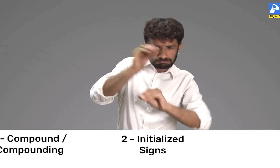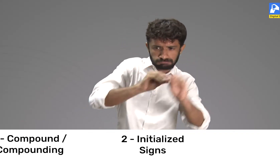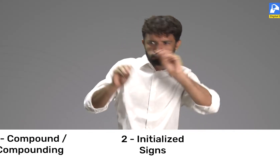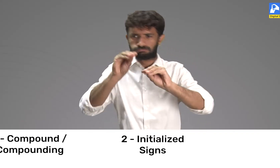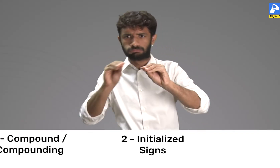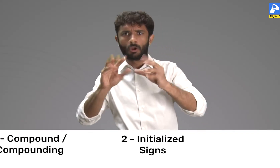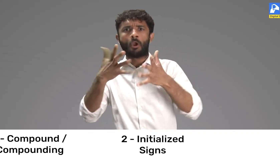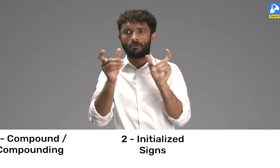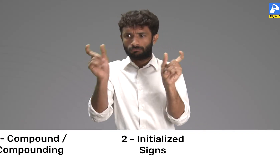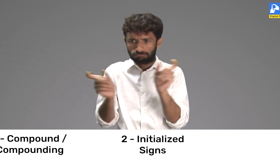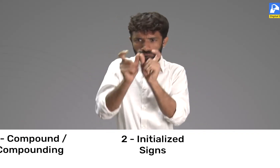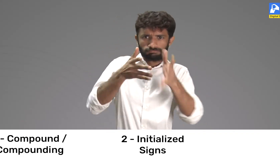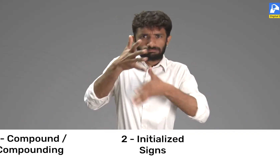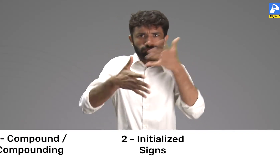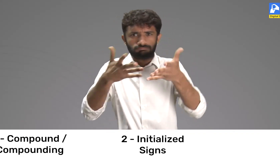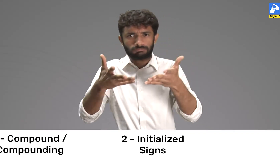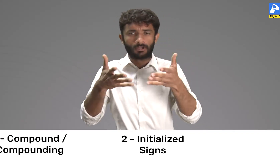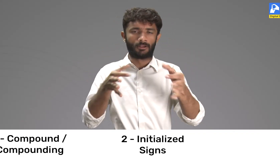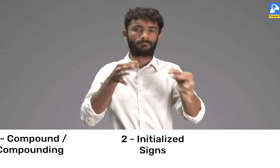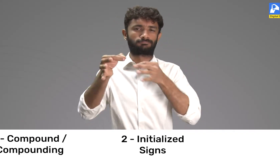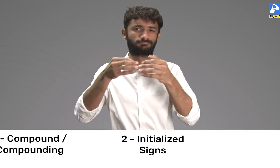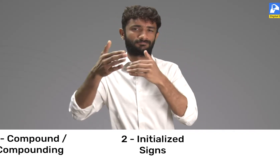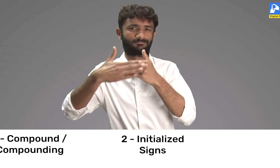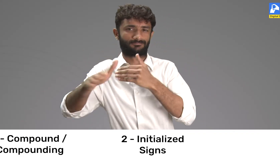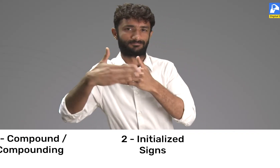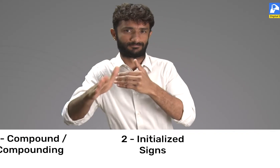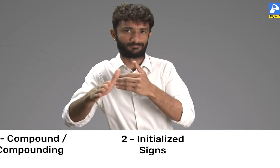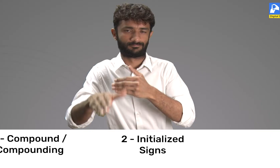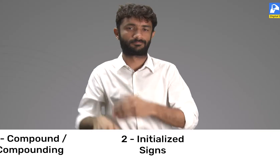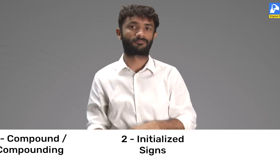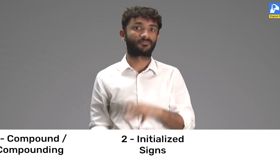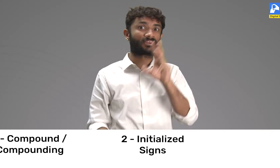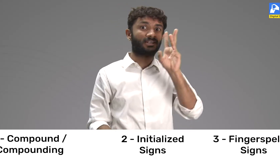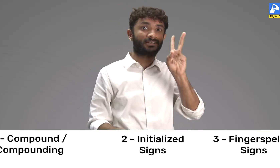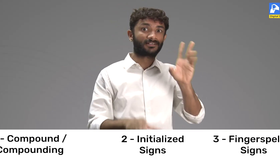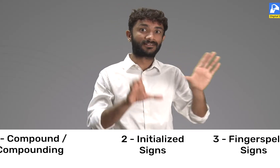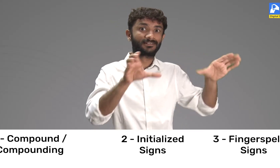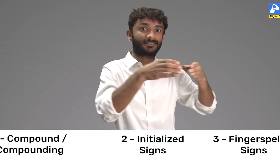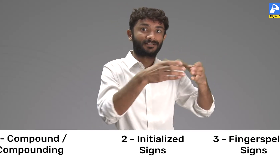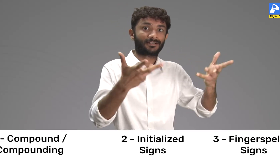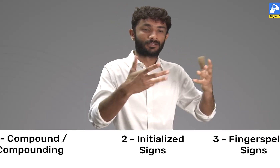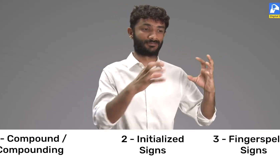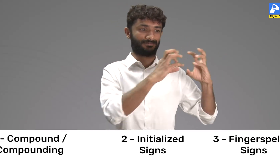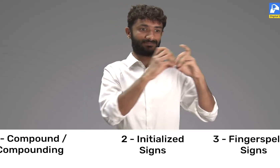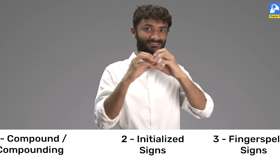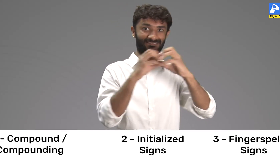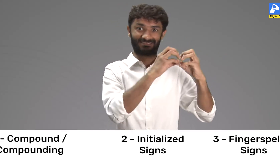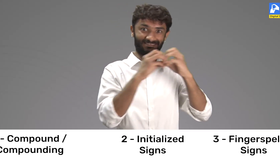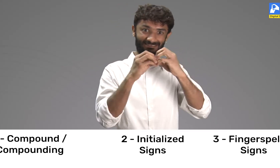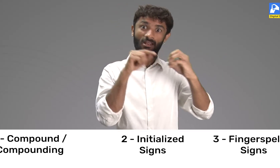initial letter of a word and is followed by a sign. I will explain this further later. 3. Fingerspelling: